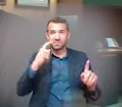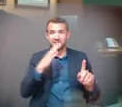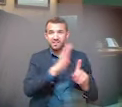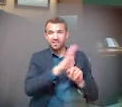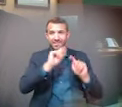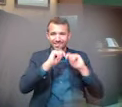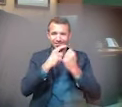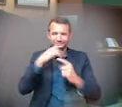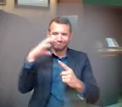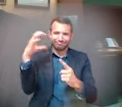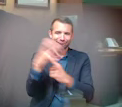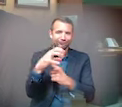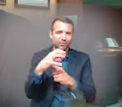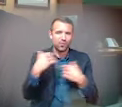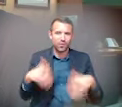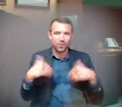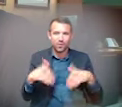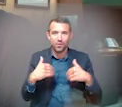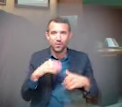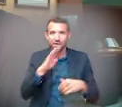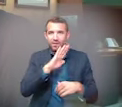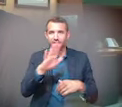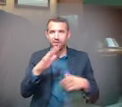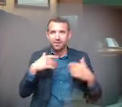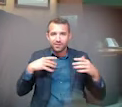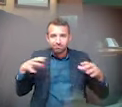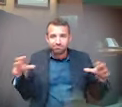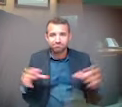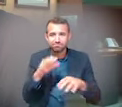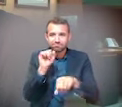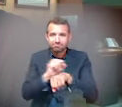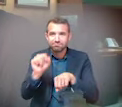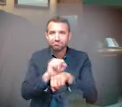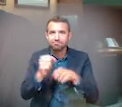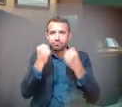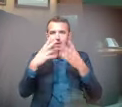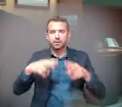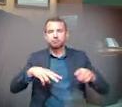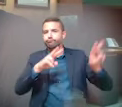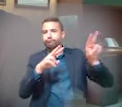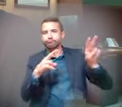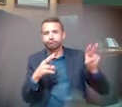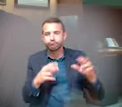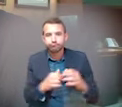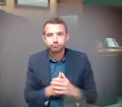are such a beacon for the work we do across the institution, for sure. And I know a lot of folks look to us as well.